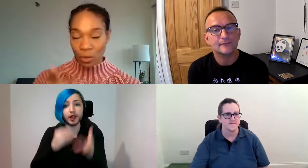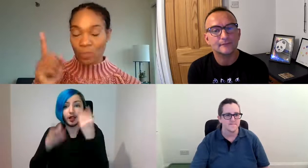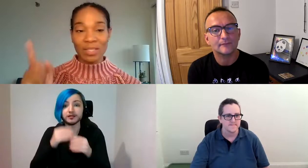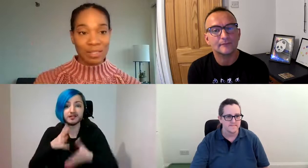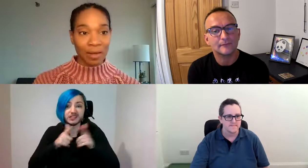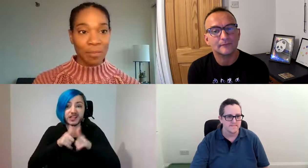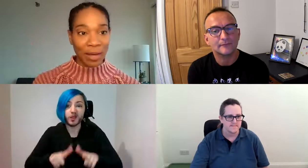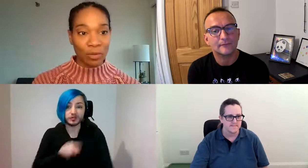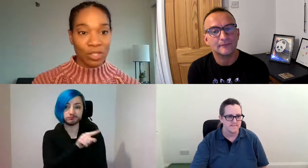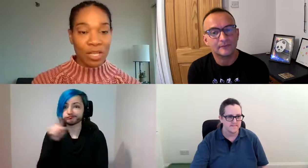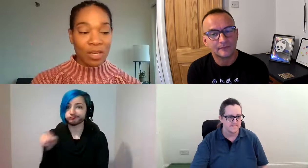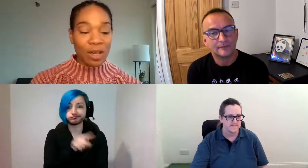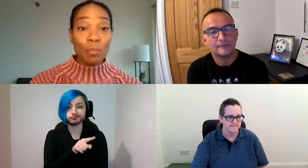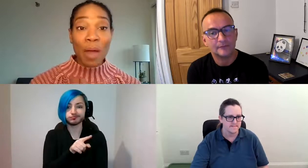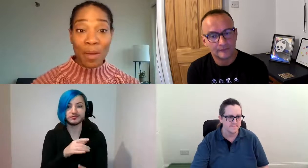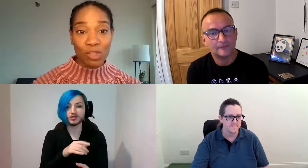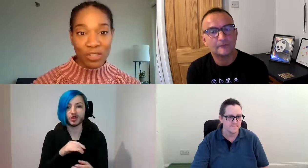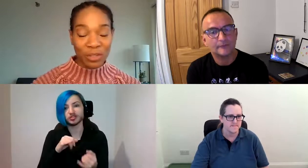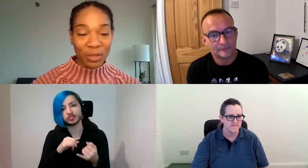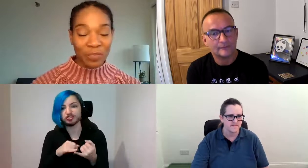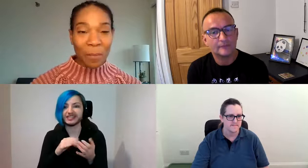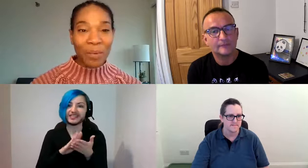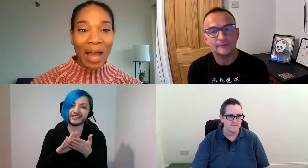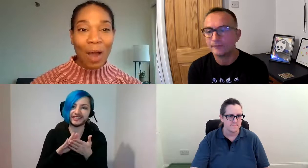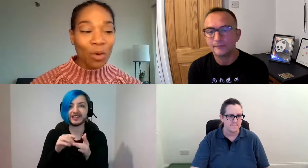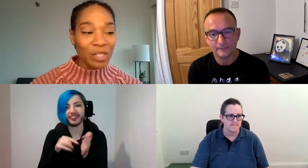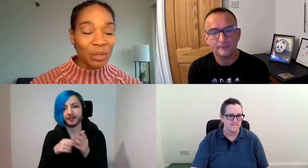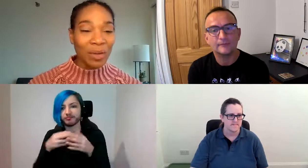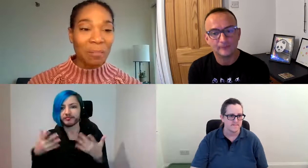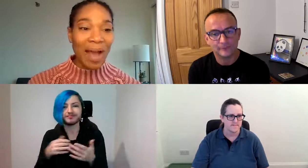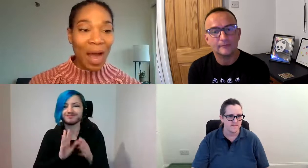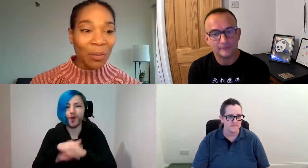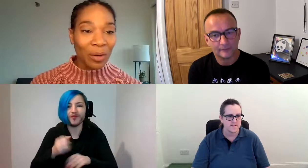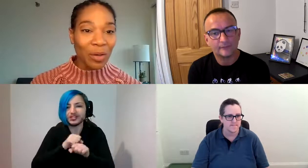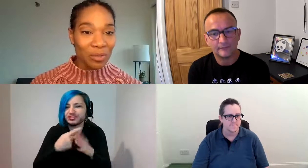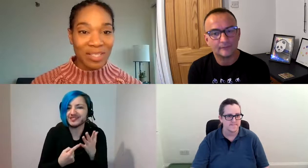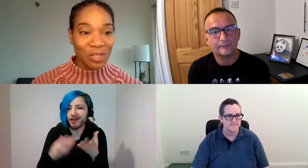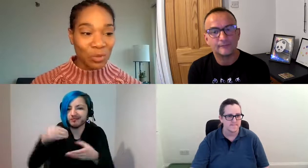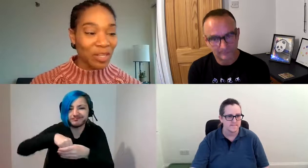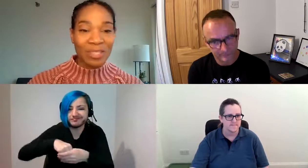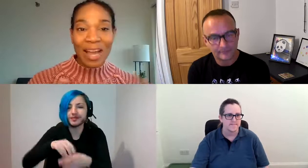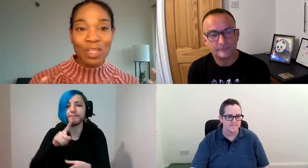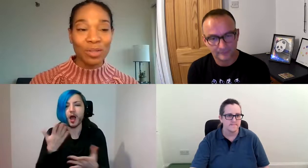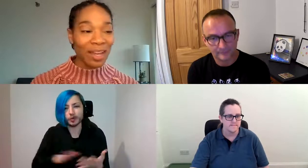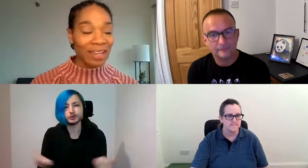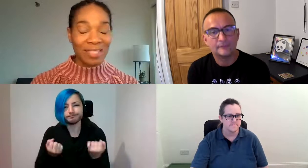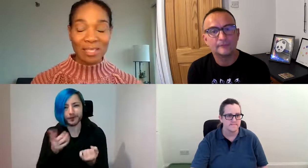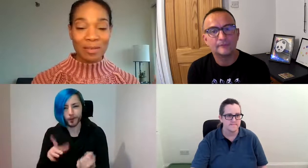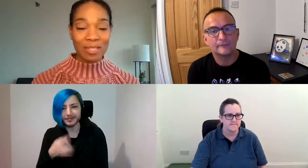like this place and experience of figure out "fai" that is_the thing this dictionary grew not because somebody